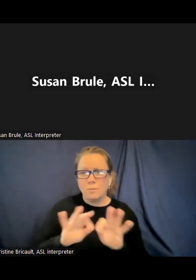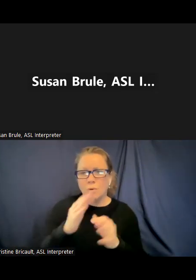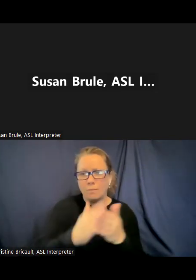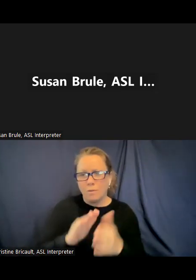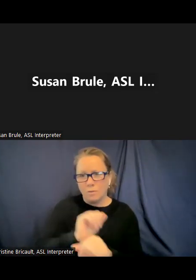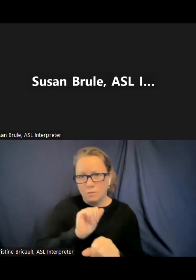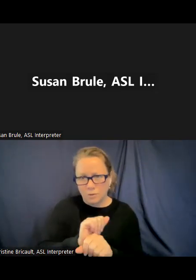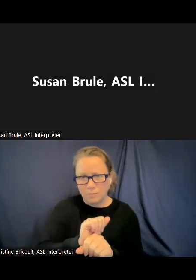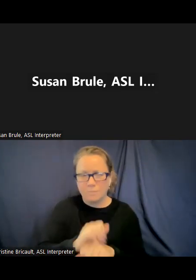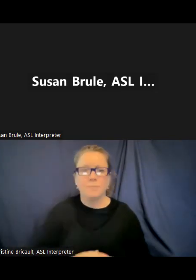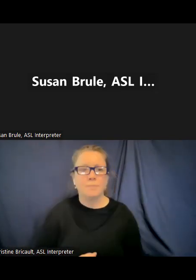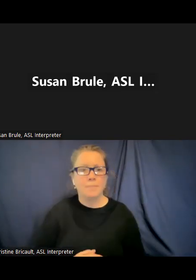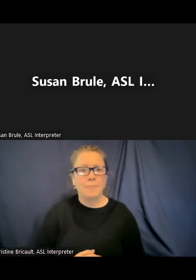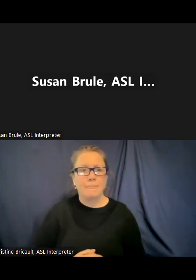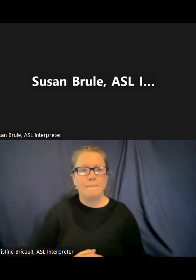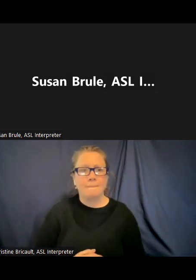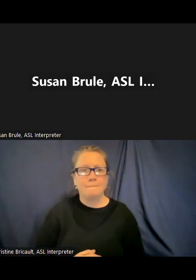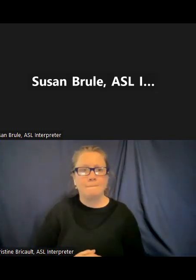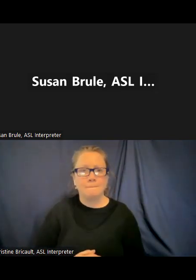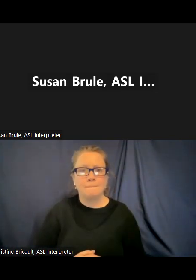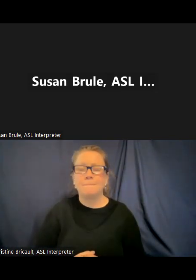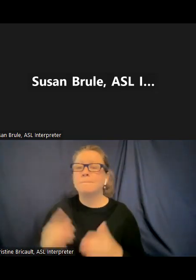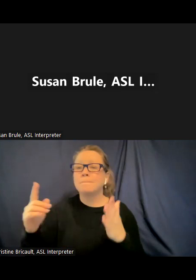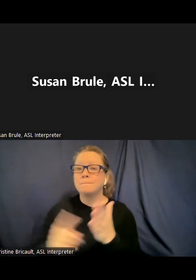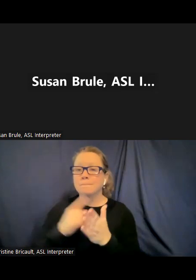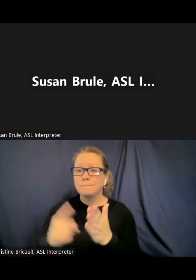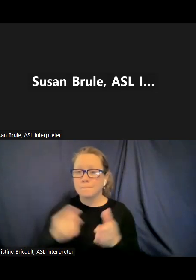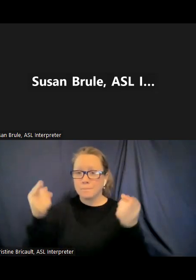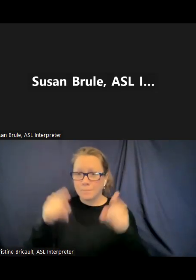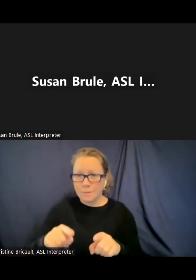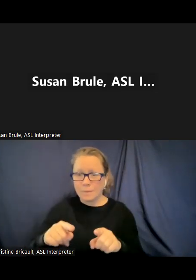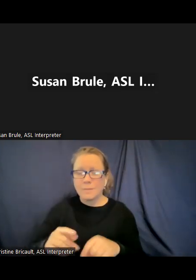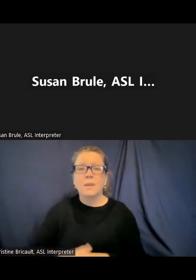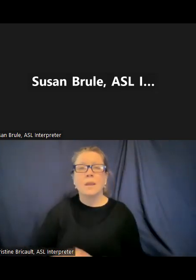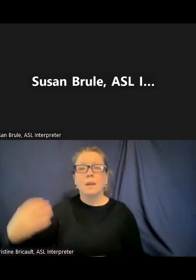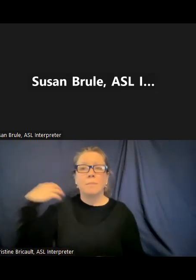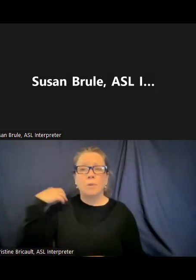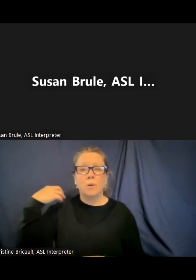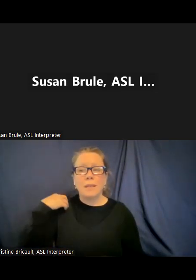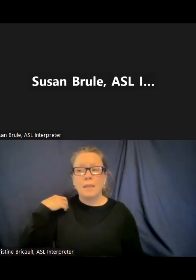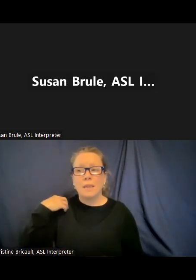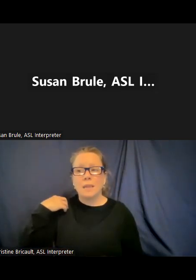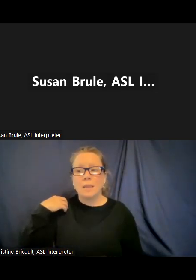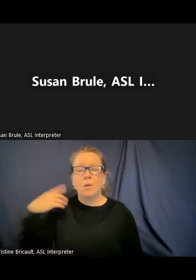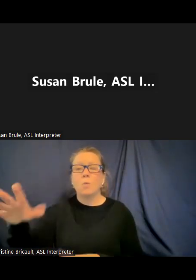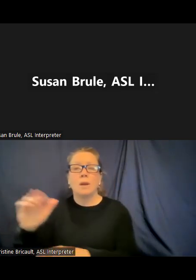So, sometimes what an employee asks for isn't something that you can implement.